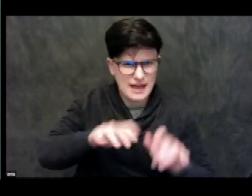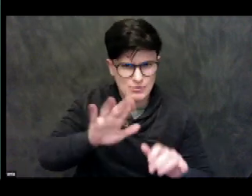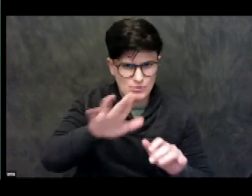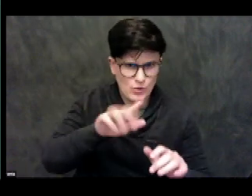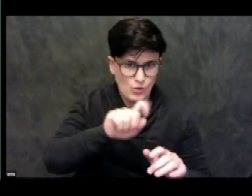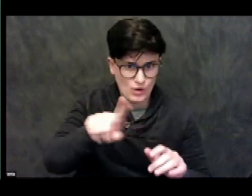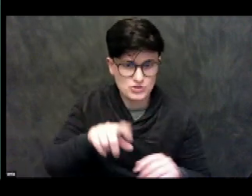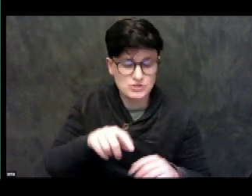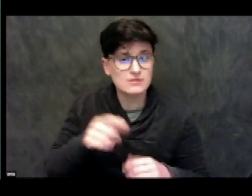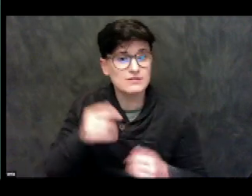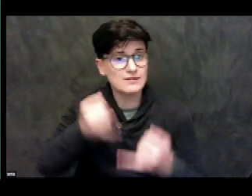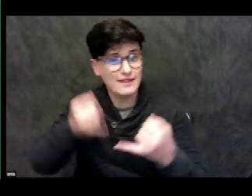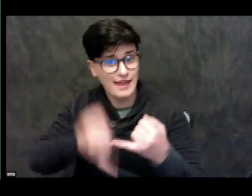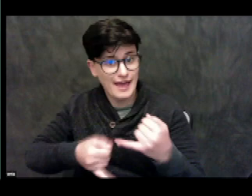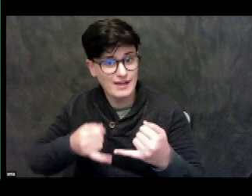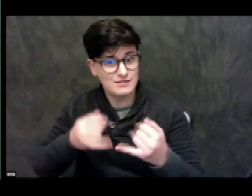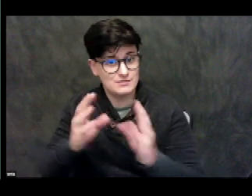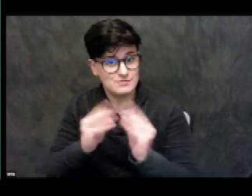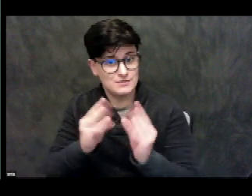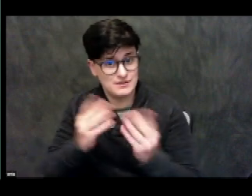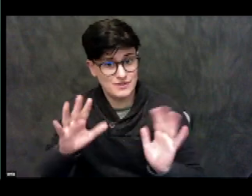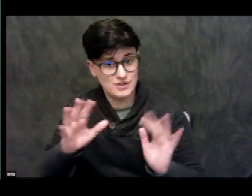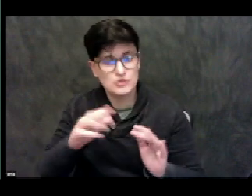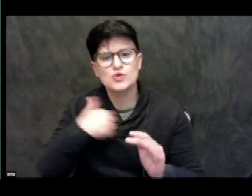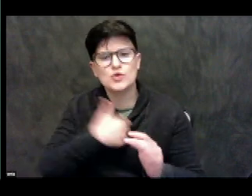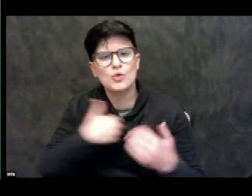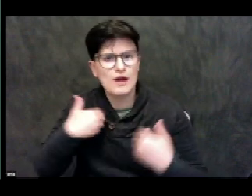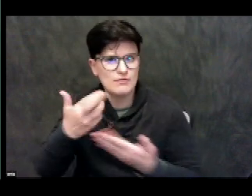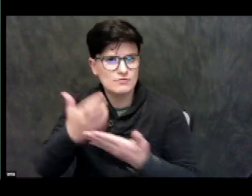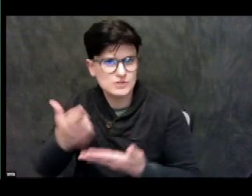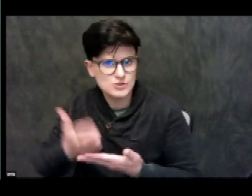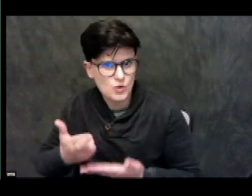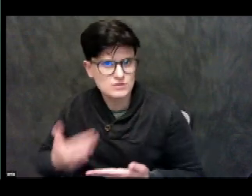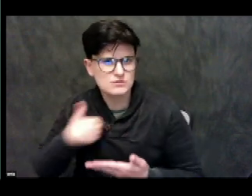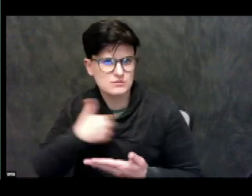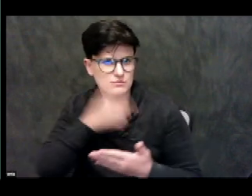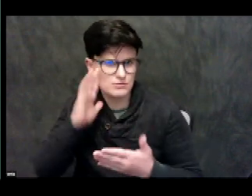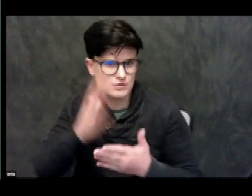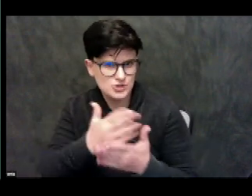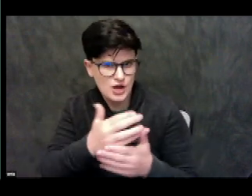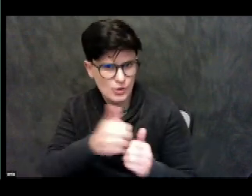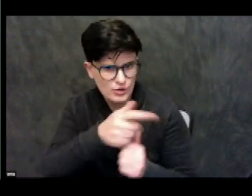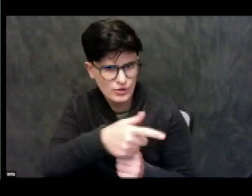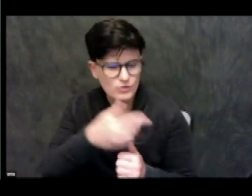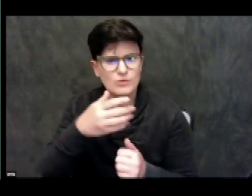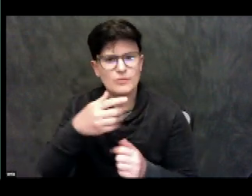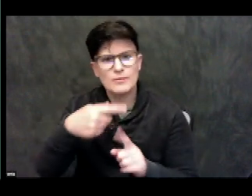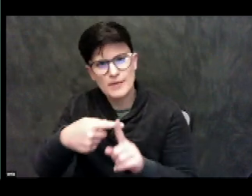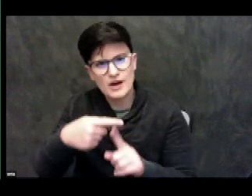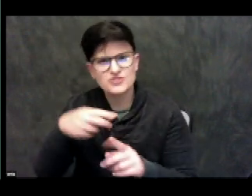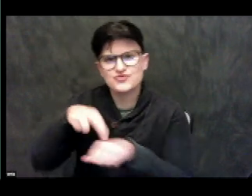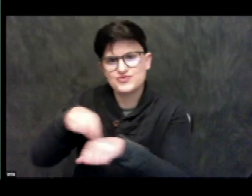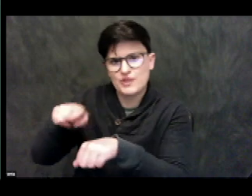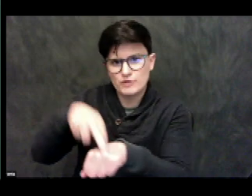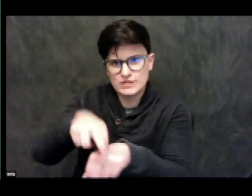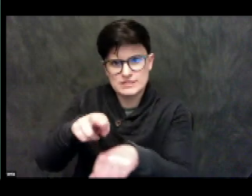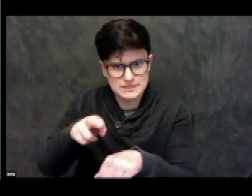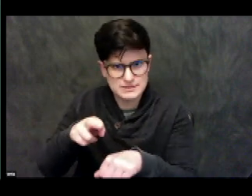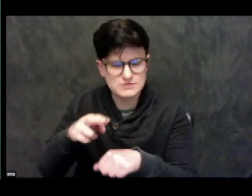to use should you be interested in following up. And we also have a list of references for the information provided through the webinar.